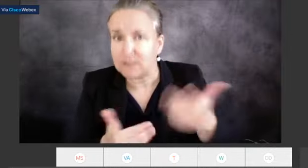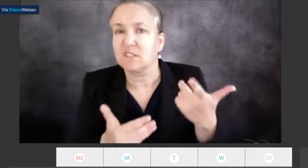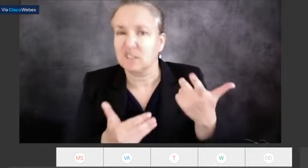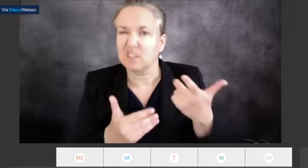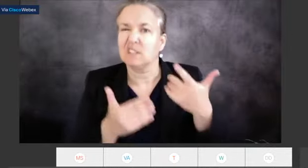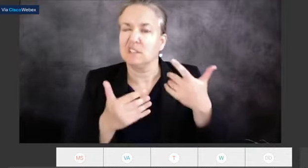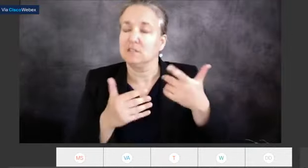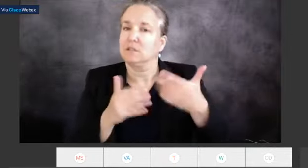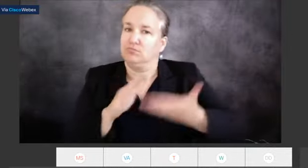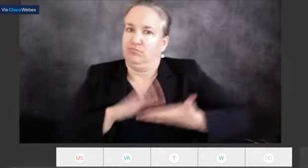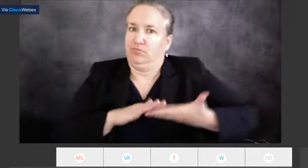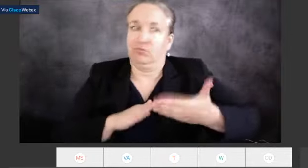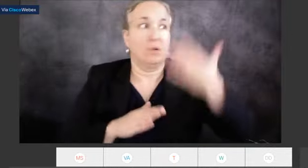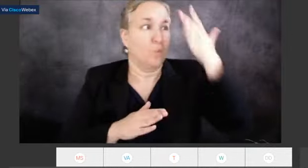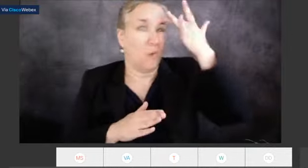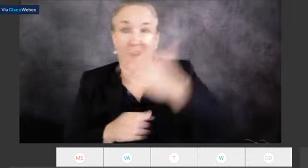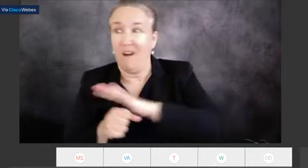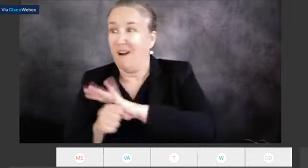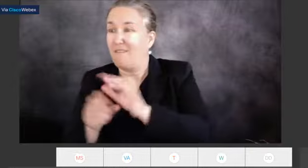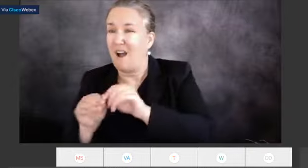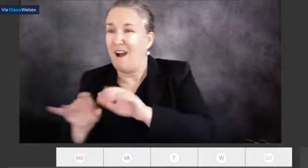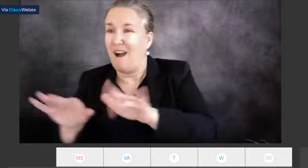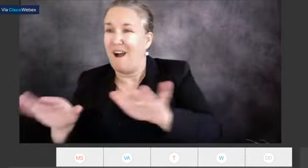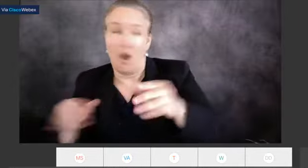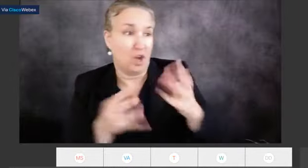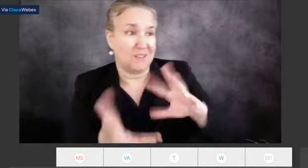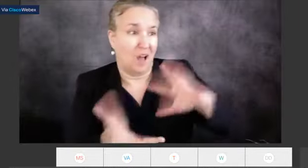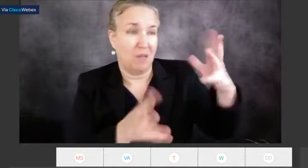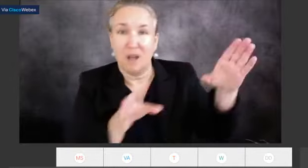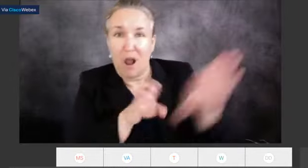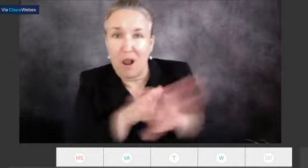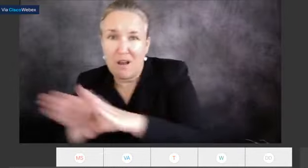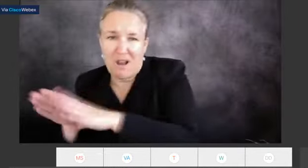due to disruptions caused by the covid 19 global pandemic